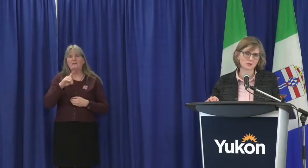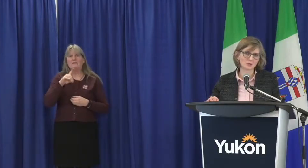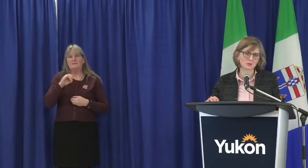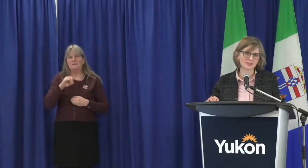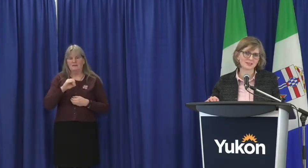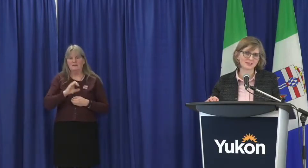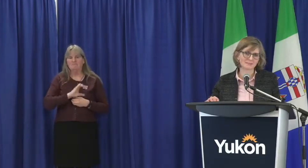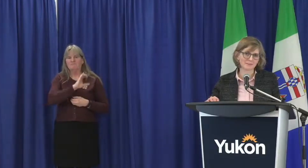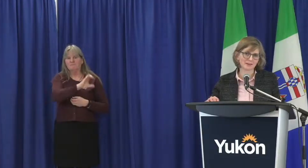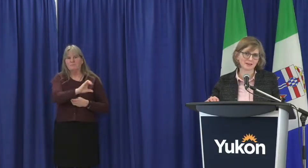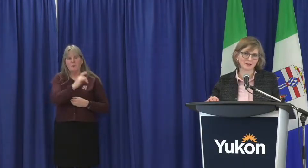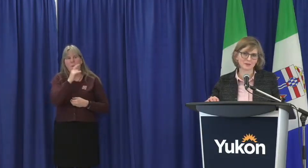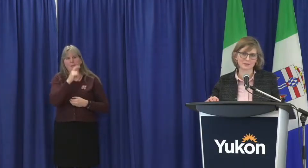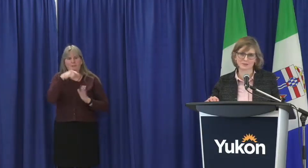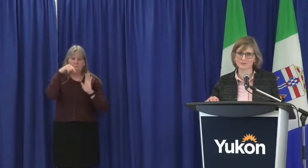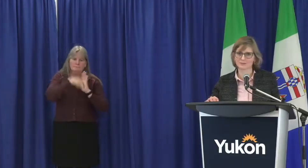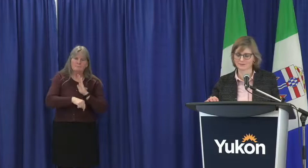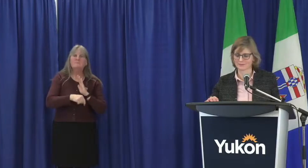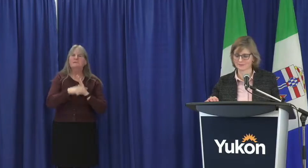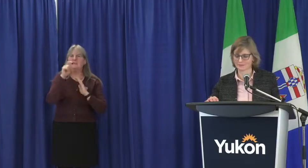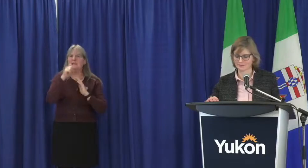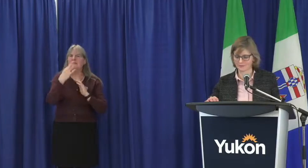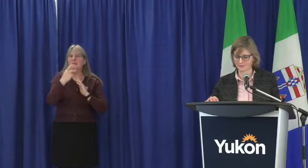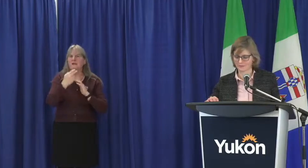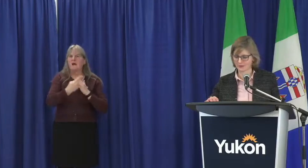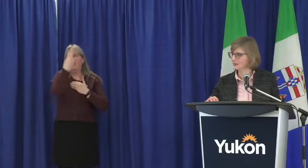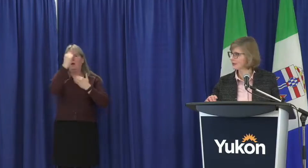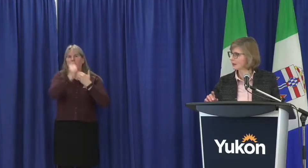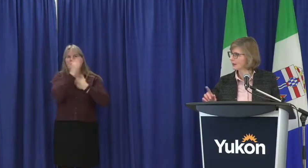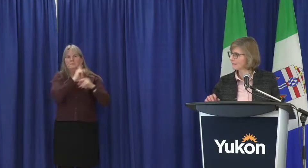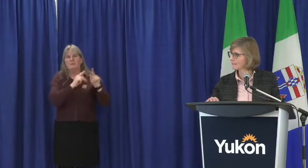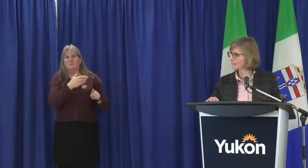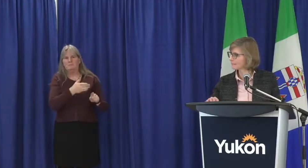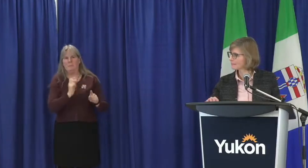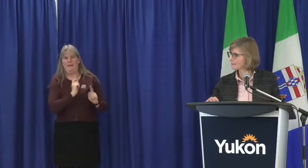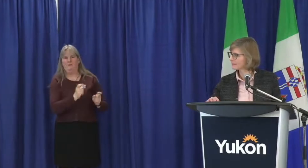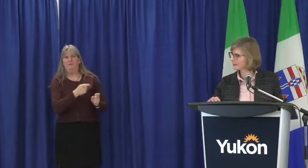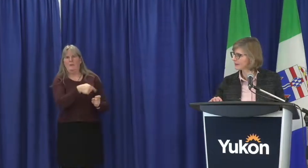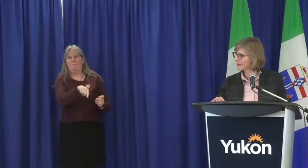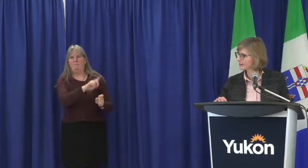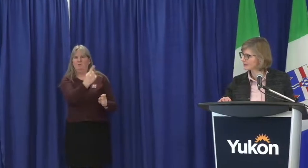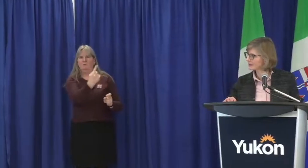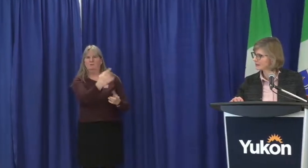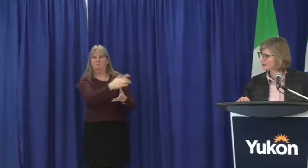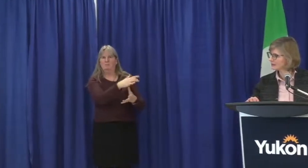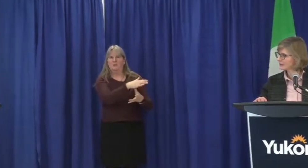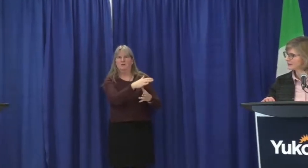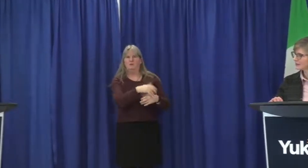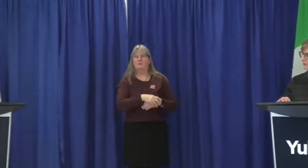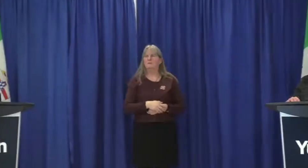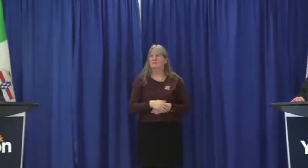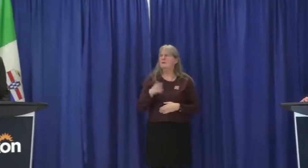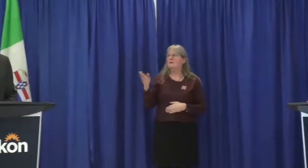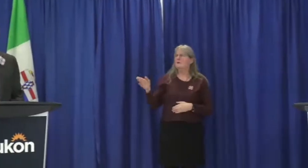most need it. Thank you. > Yeah, and just on that as well, it's my understanding from Minister McPhee that we